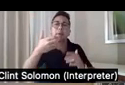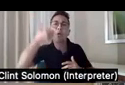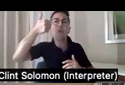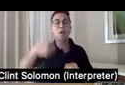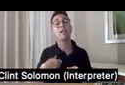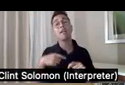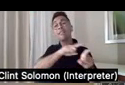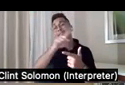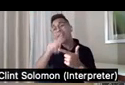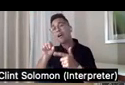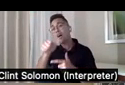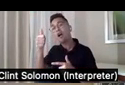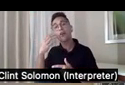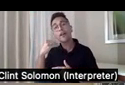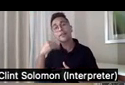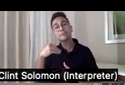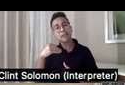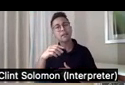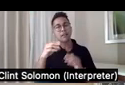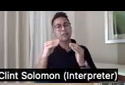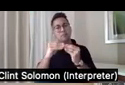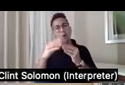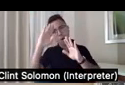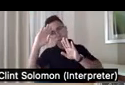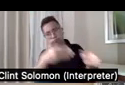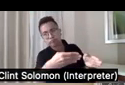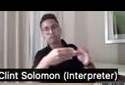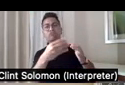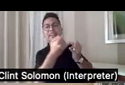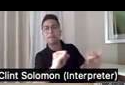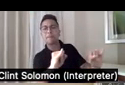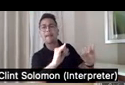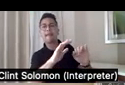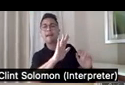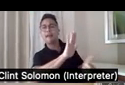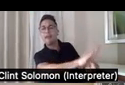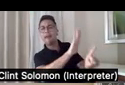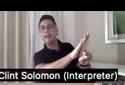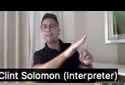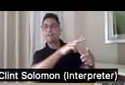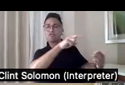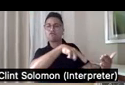are shifted then into an independent reading area because that's something that almost all children